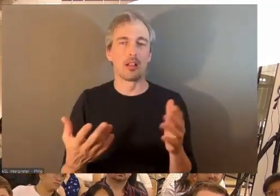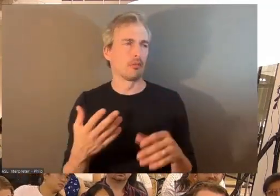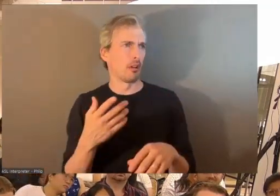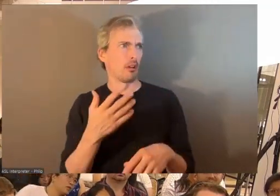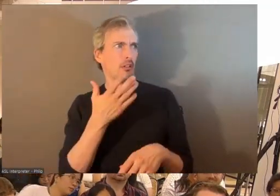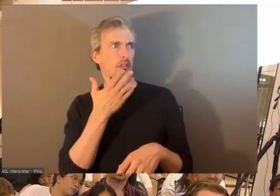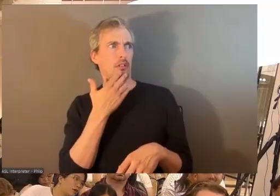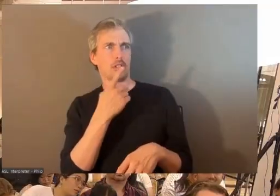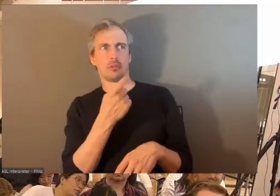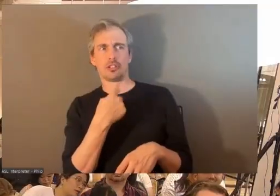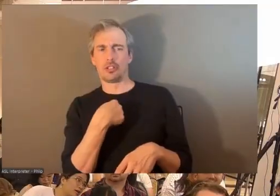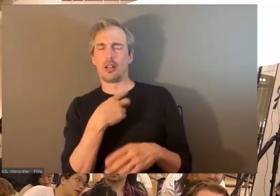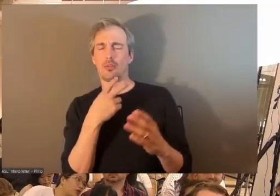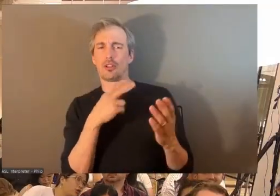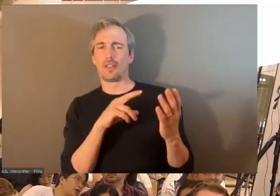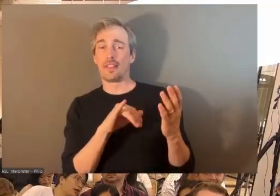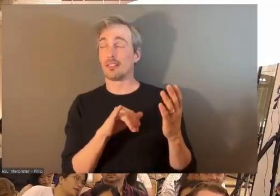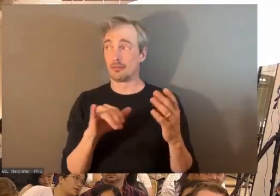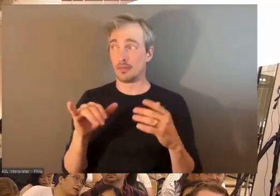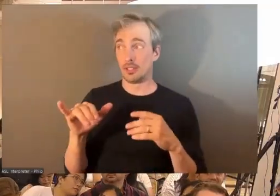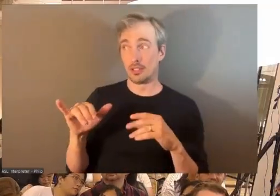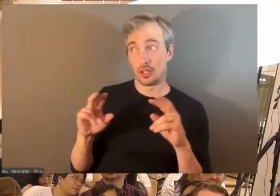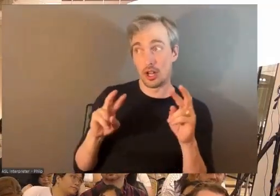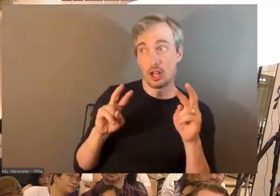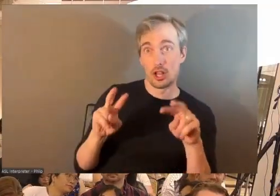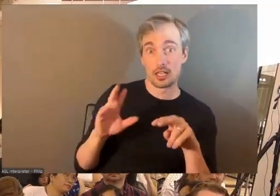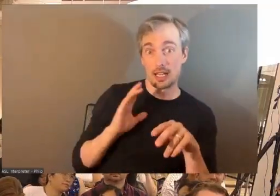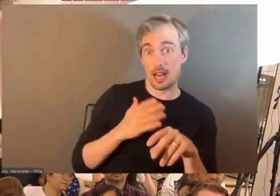Which I'll shout out later. We're gonna answer follow-up questions there.